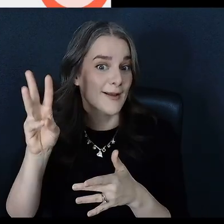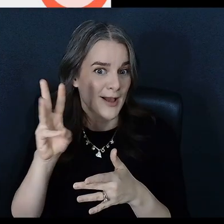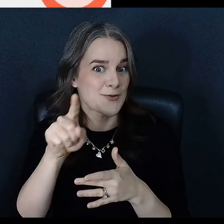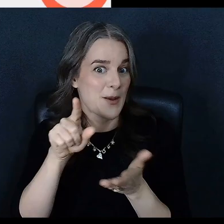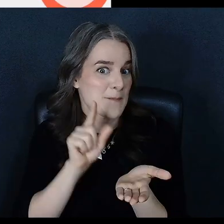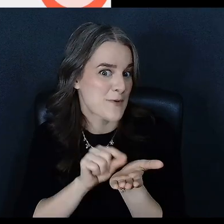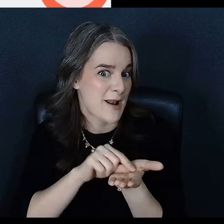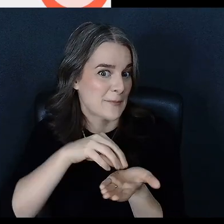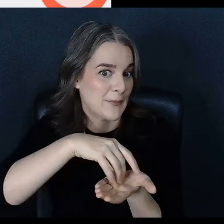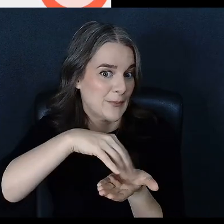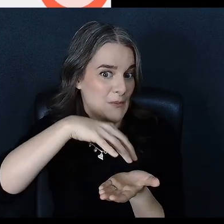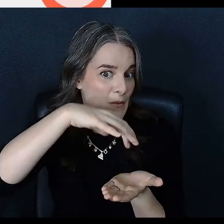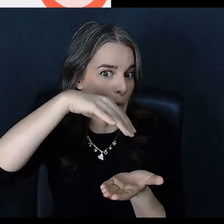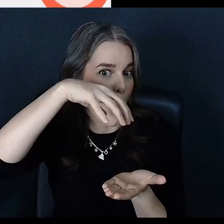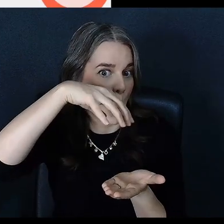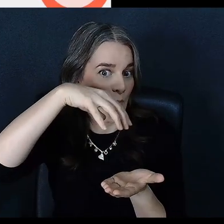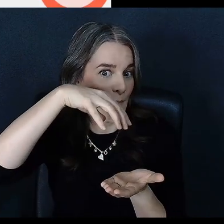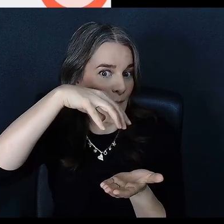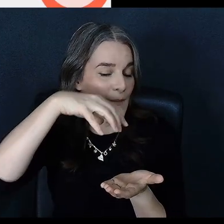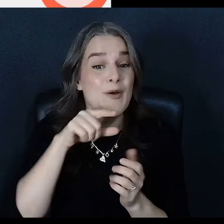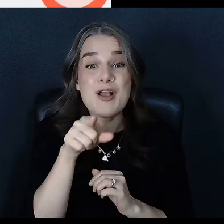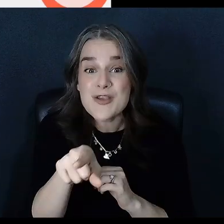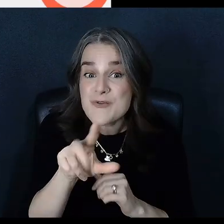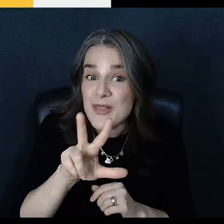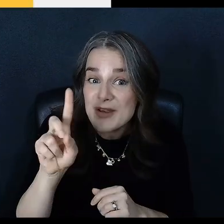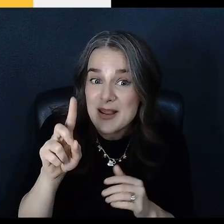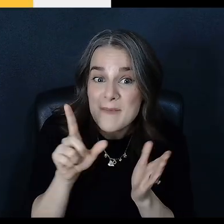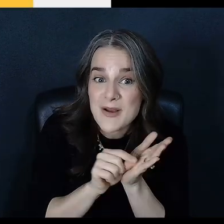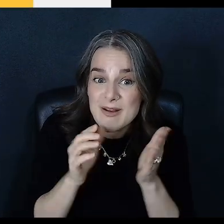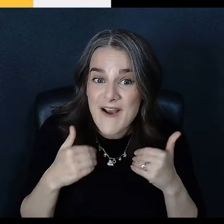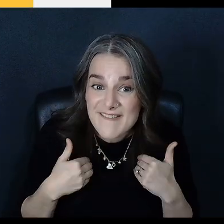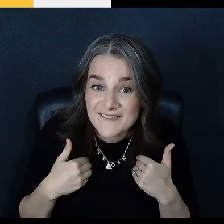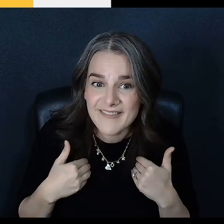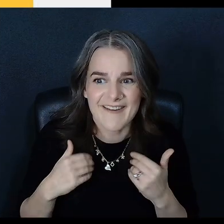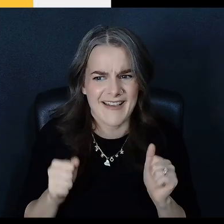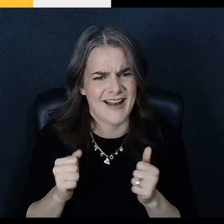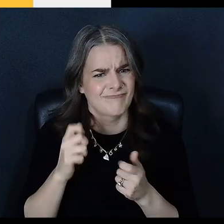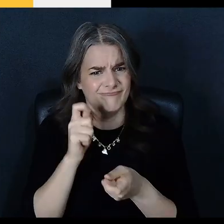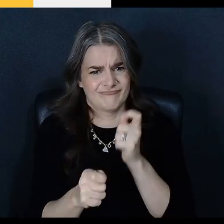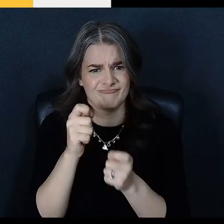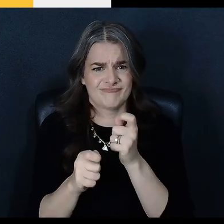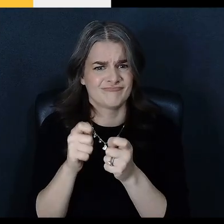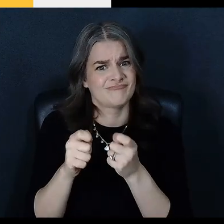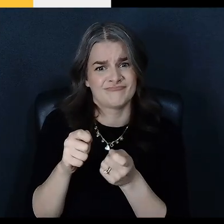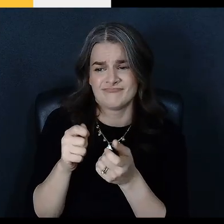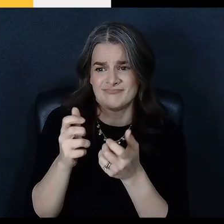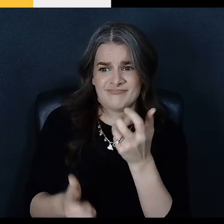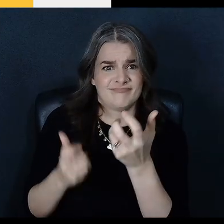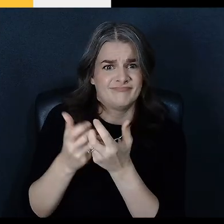to printing these kinds of things-- these kind of adaptive styluses for people. We'll move on to voice. I think these two--